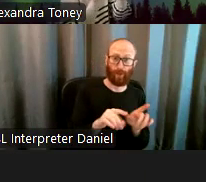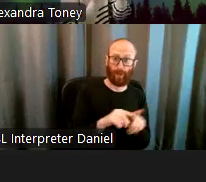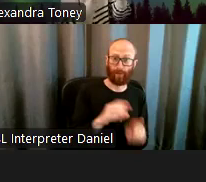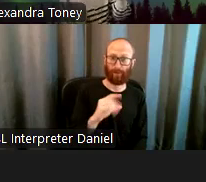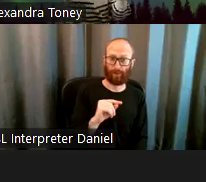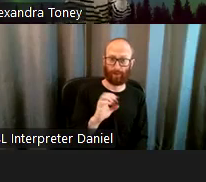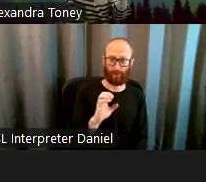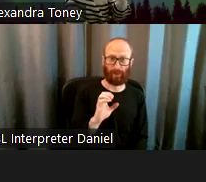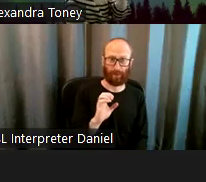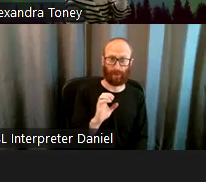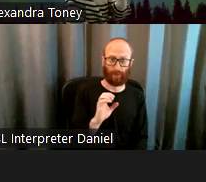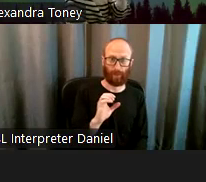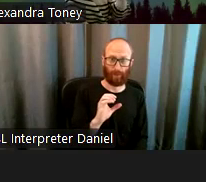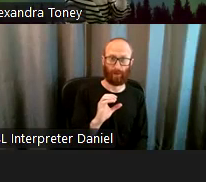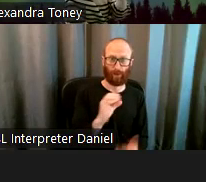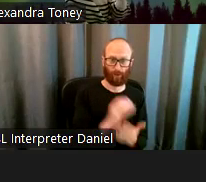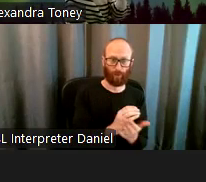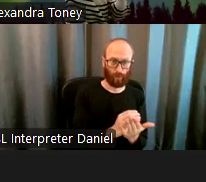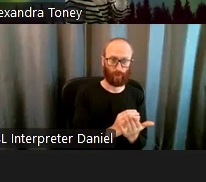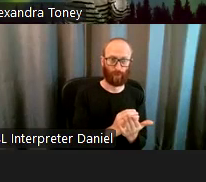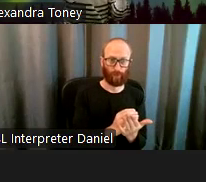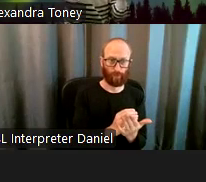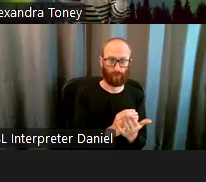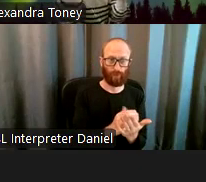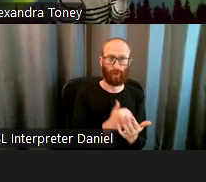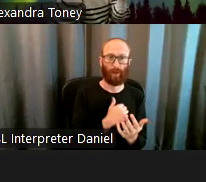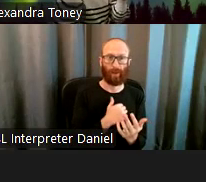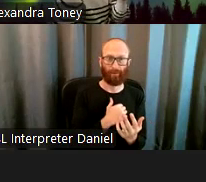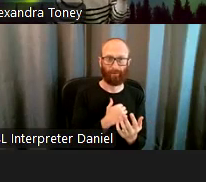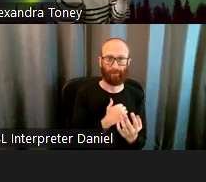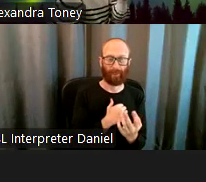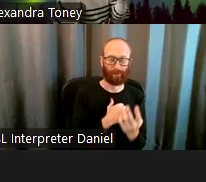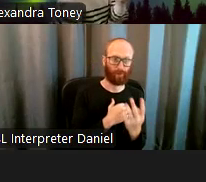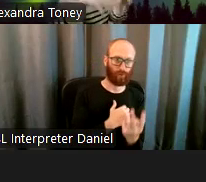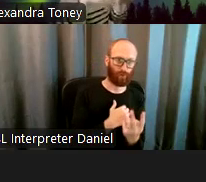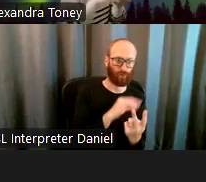pathway that's where you need to align CTE courses to make that CTE pathway, but